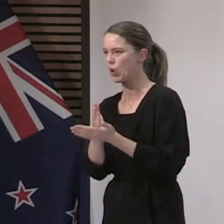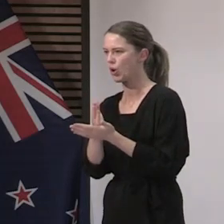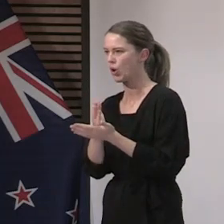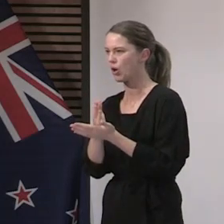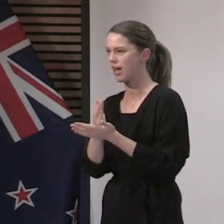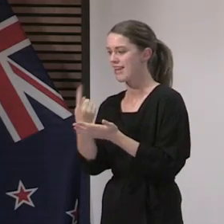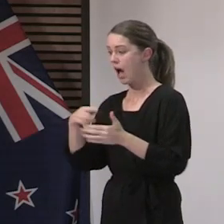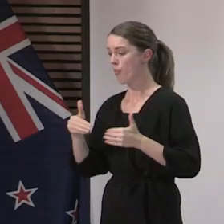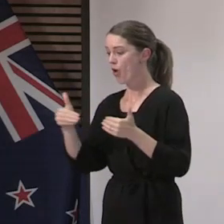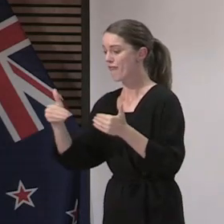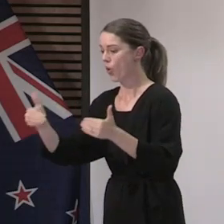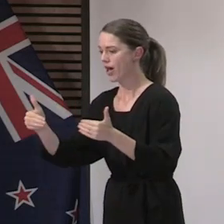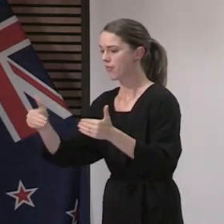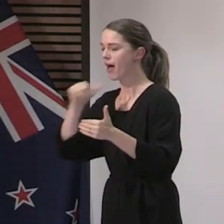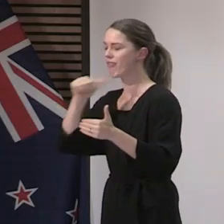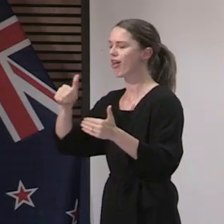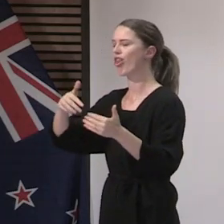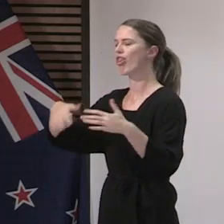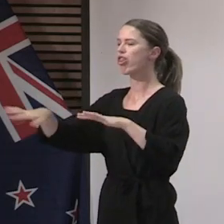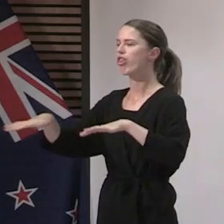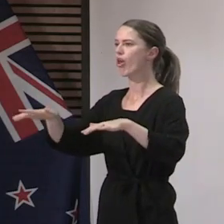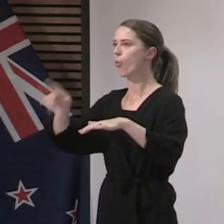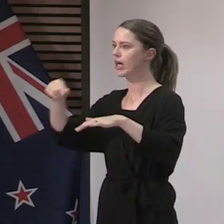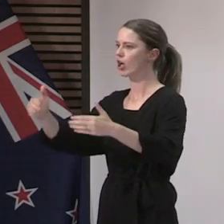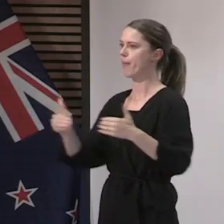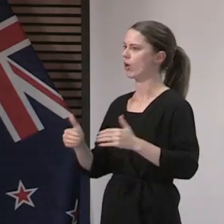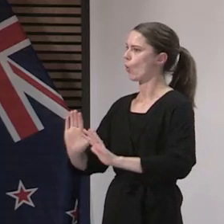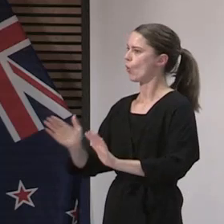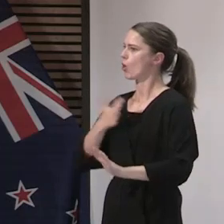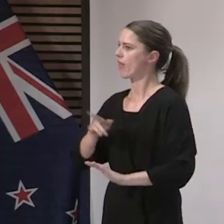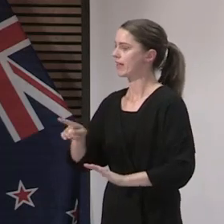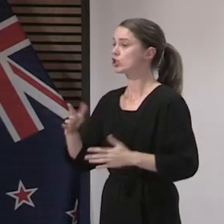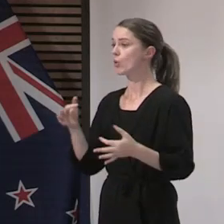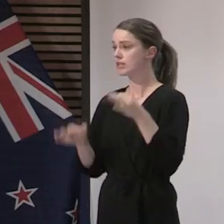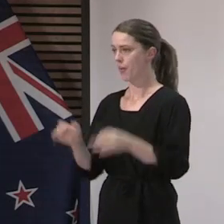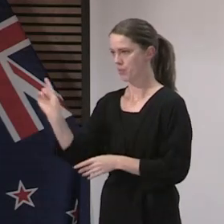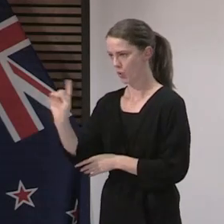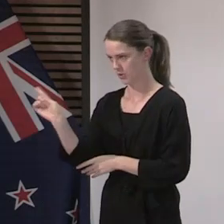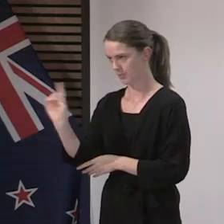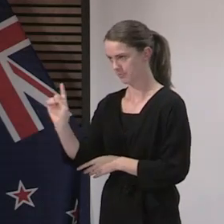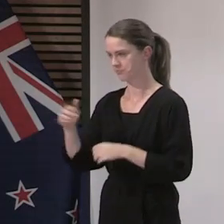feel a huge responsibility to ensure that we do not lose any